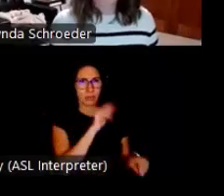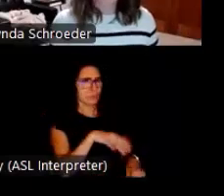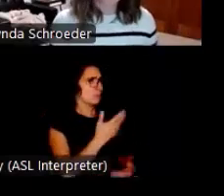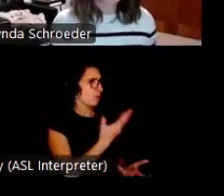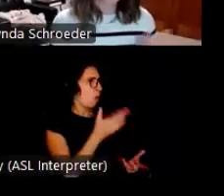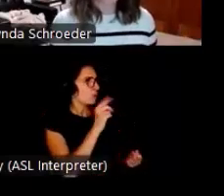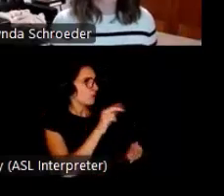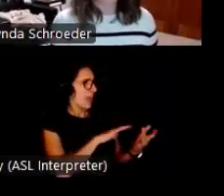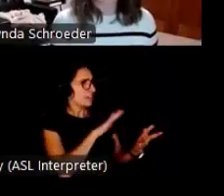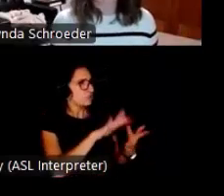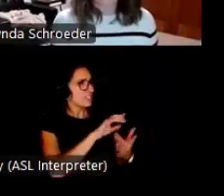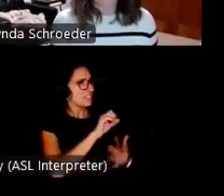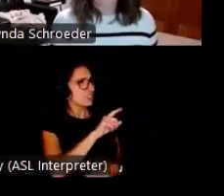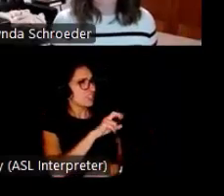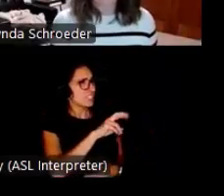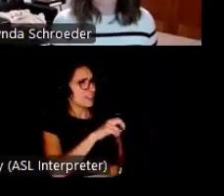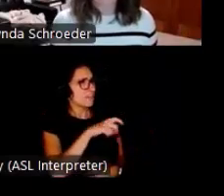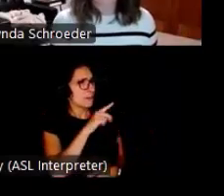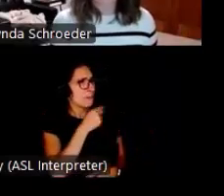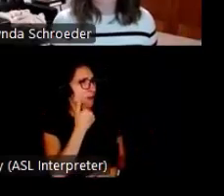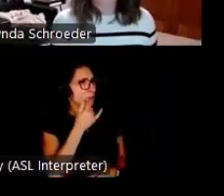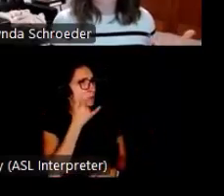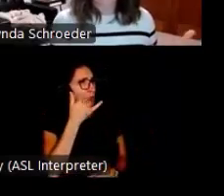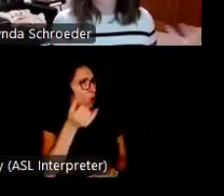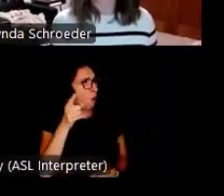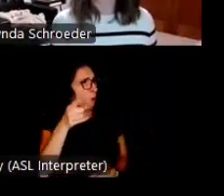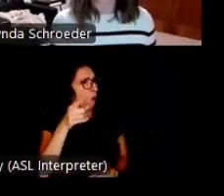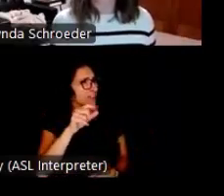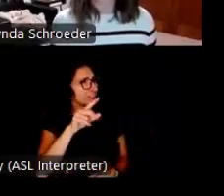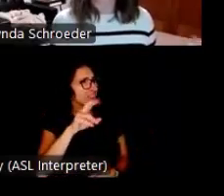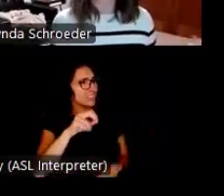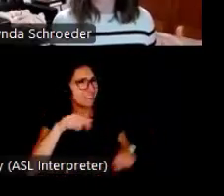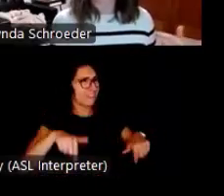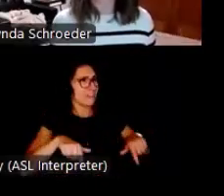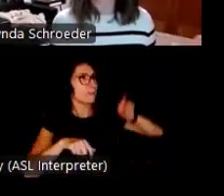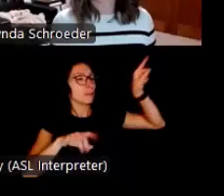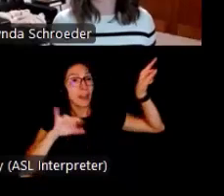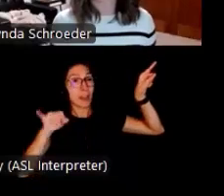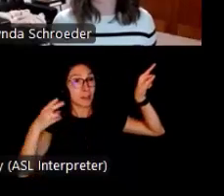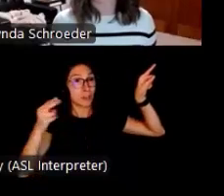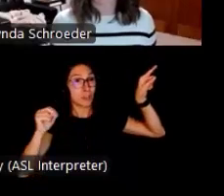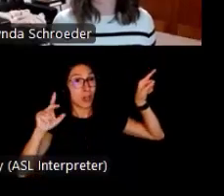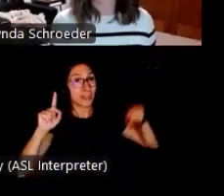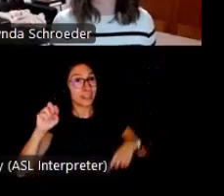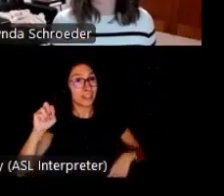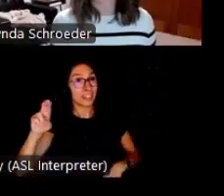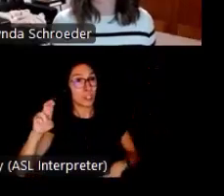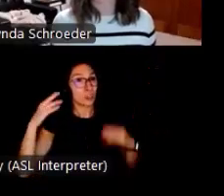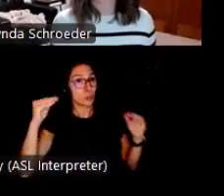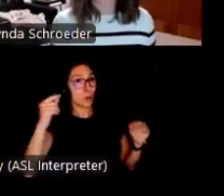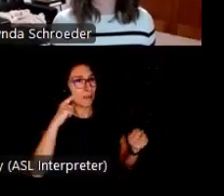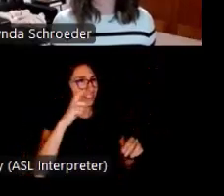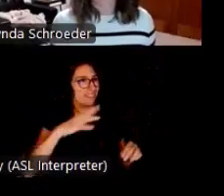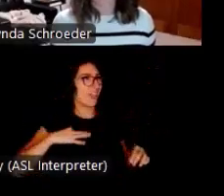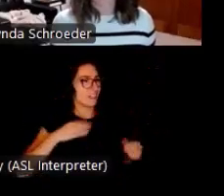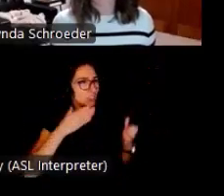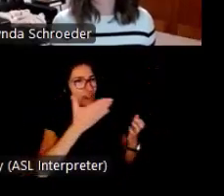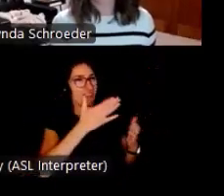but you have to call Steve at the John Deere store because he volunteers over at John Deere in the evenings on Thursdays.